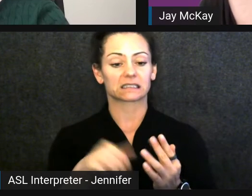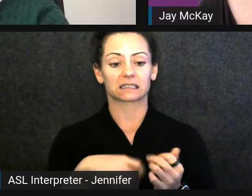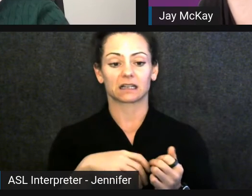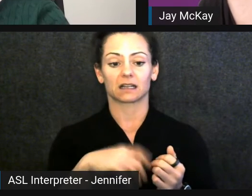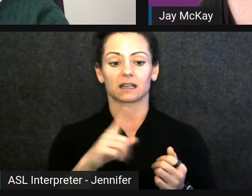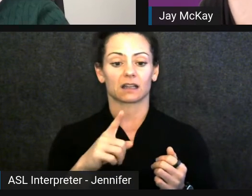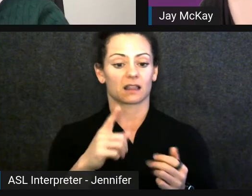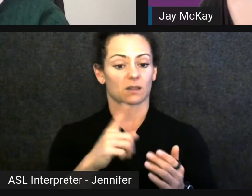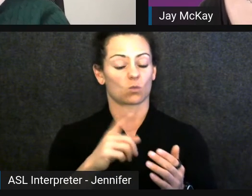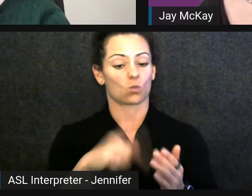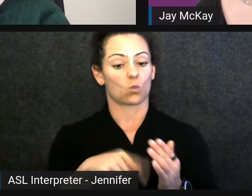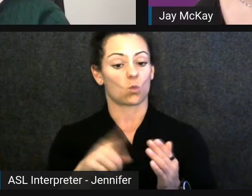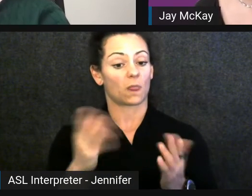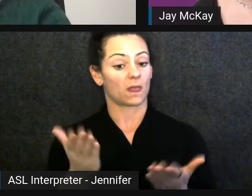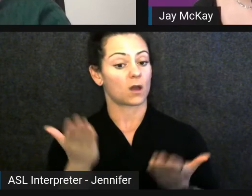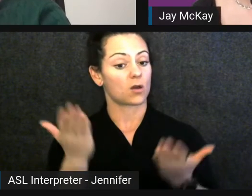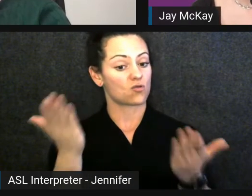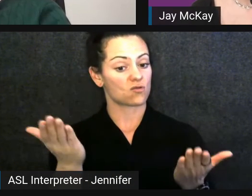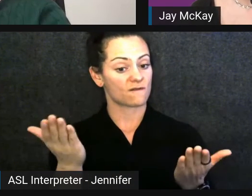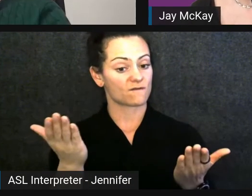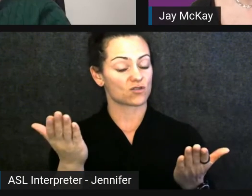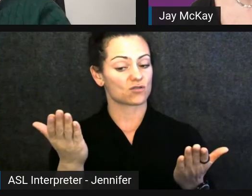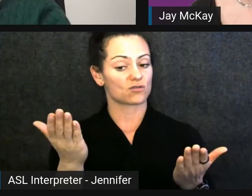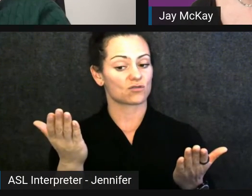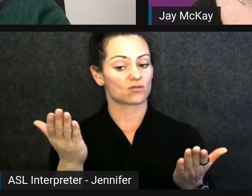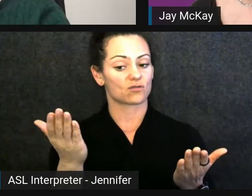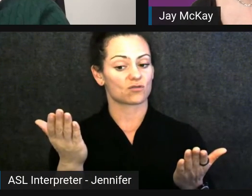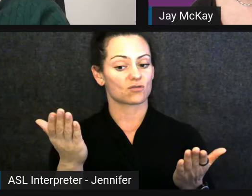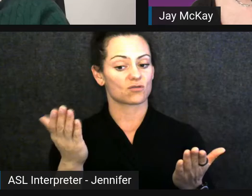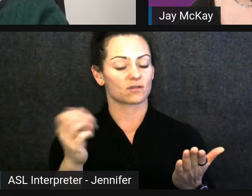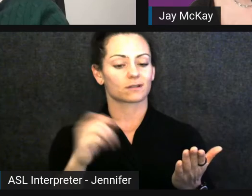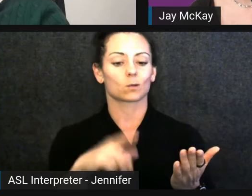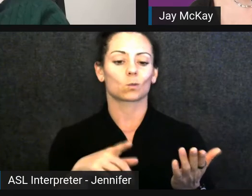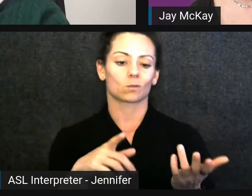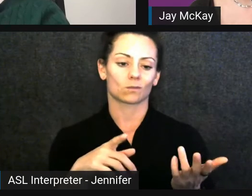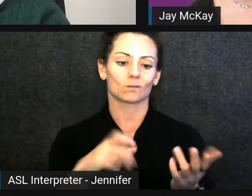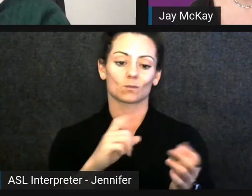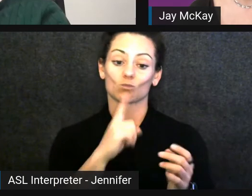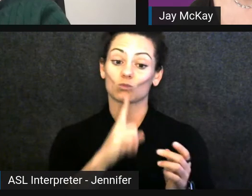if you use commercial services, well, you basically have better support.